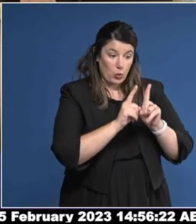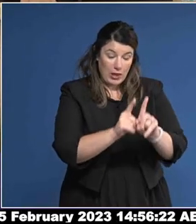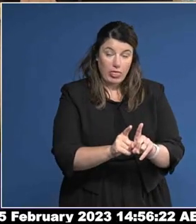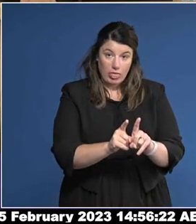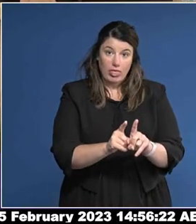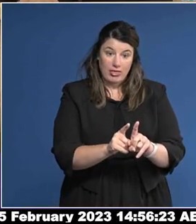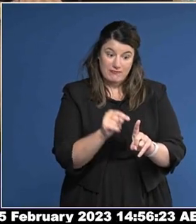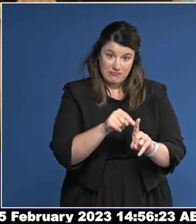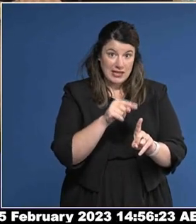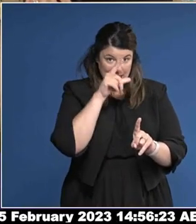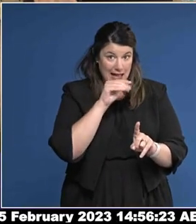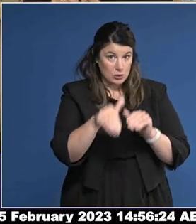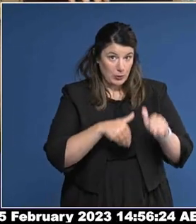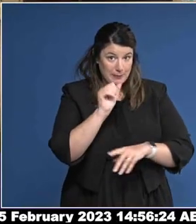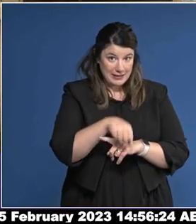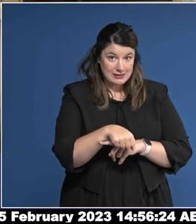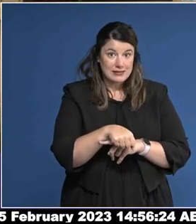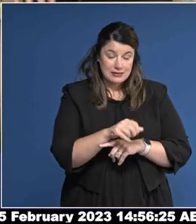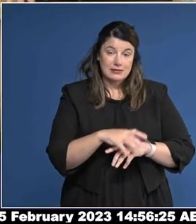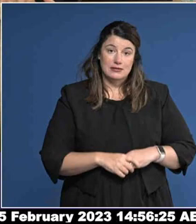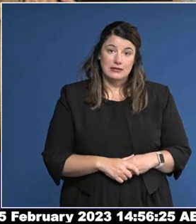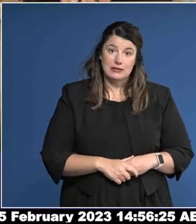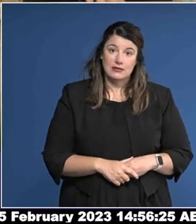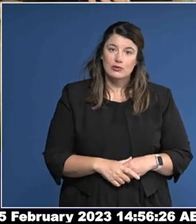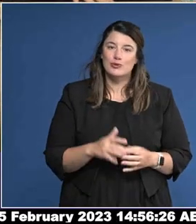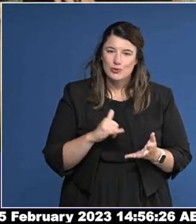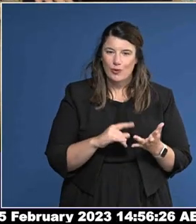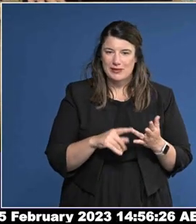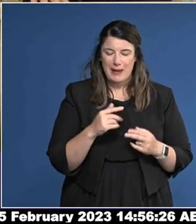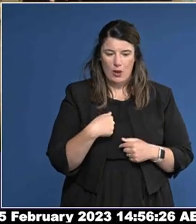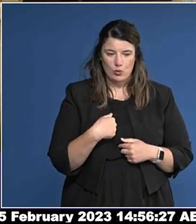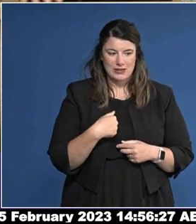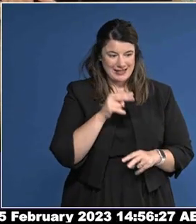swim. So there's those individual assessments which are undertaken in advance